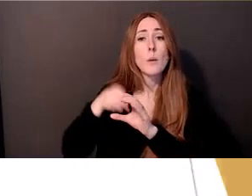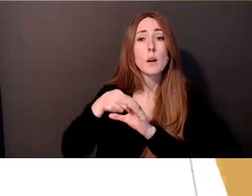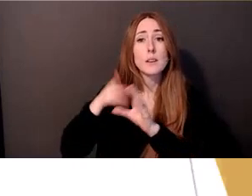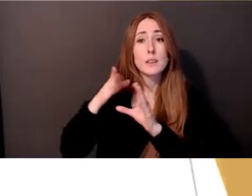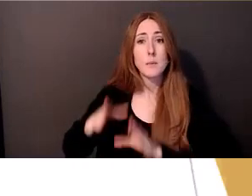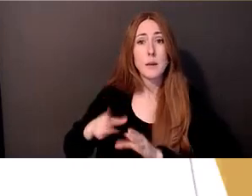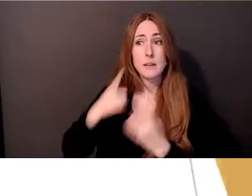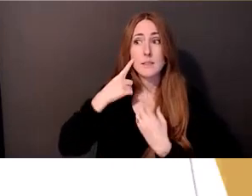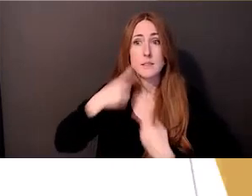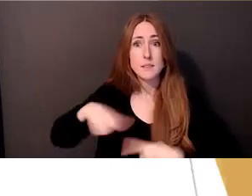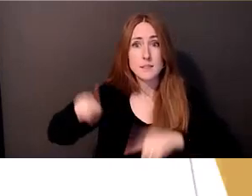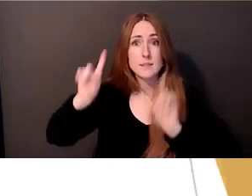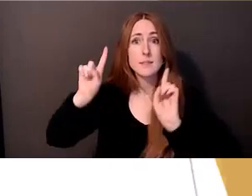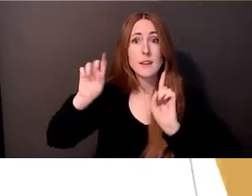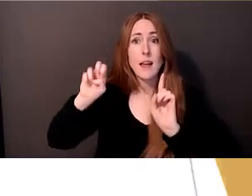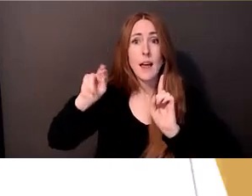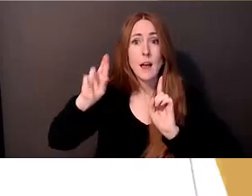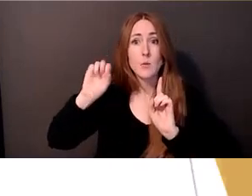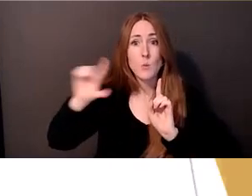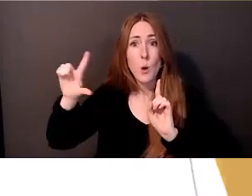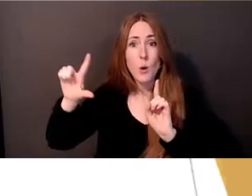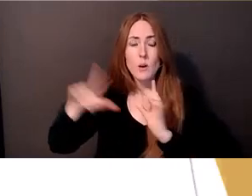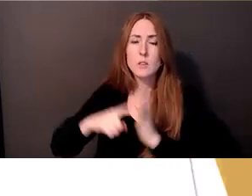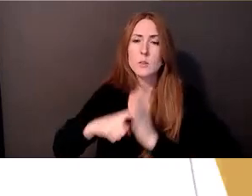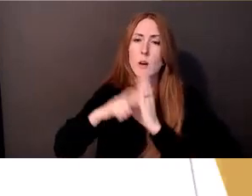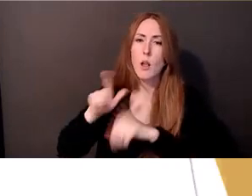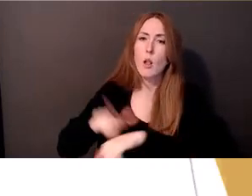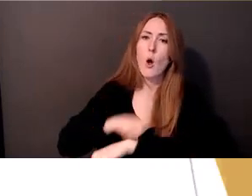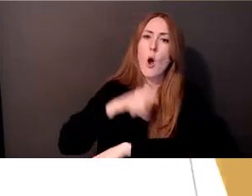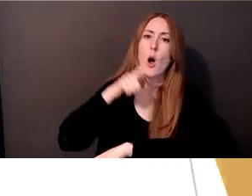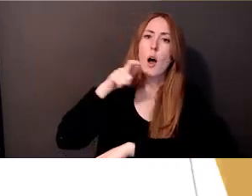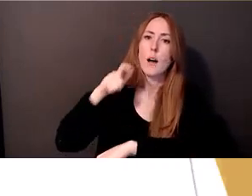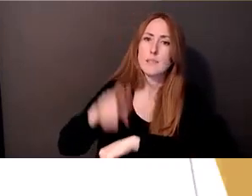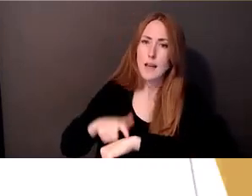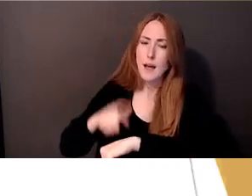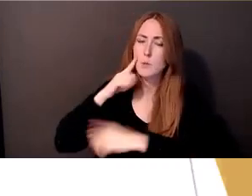to complete the program or had to drop out at different points.